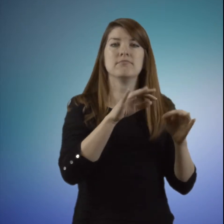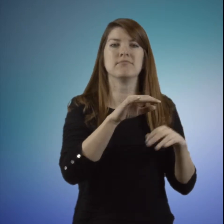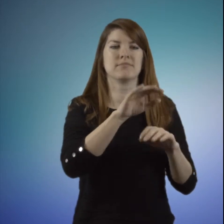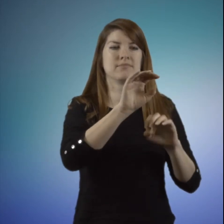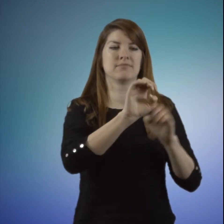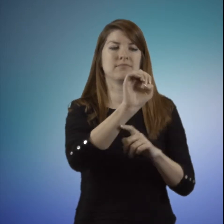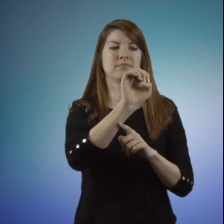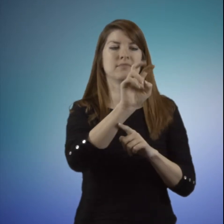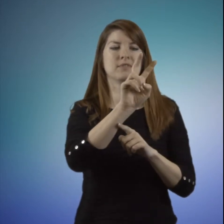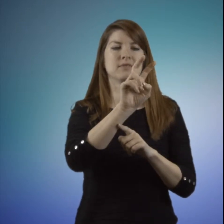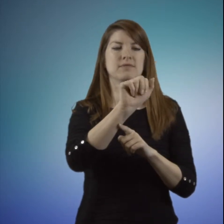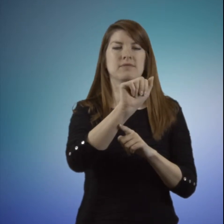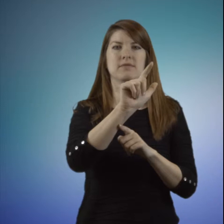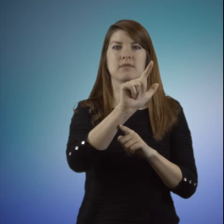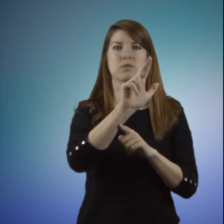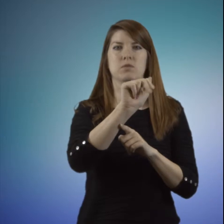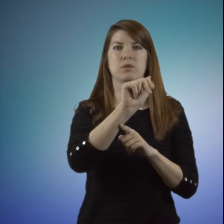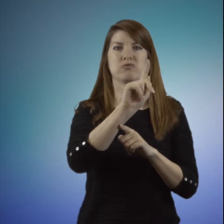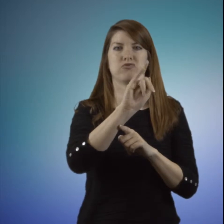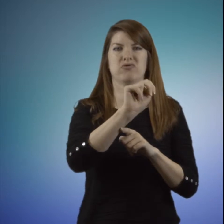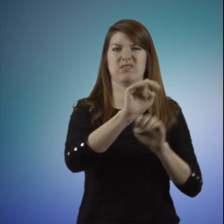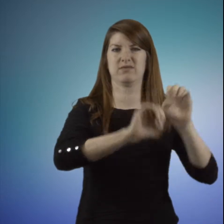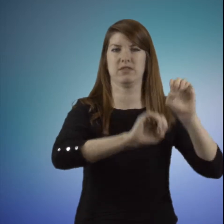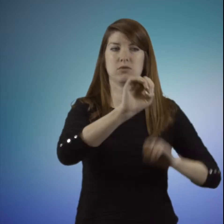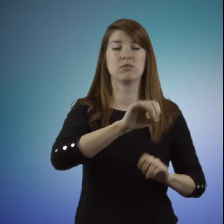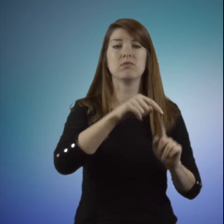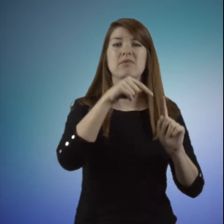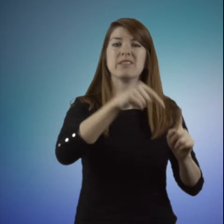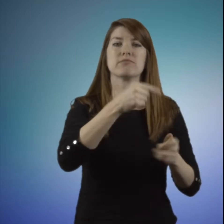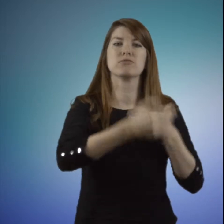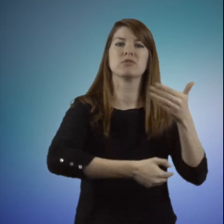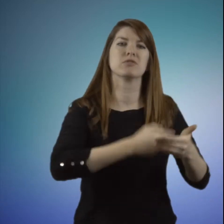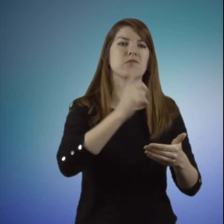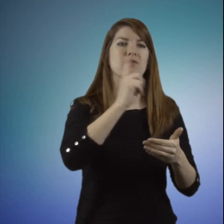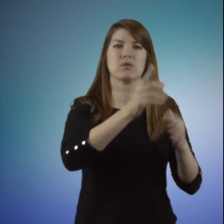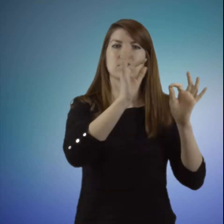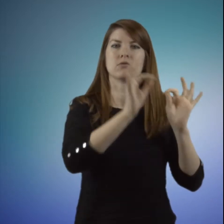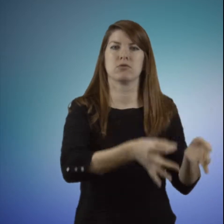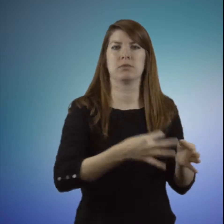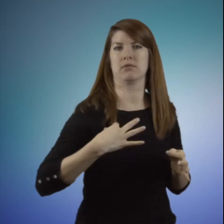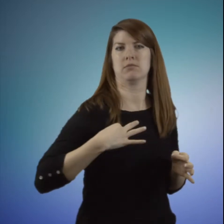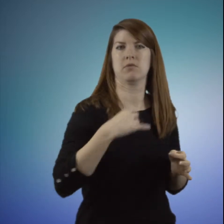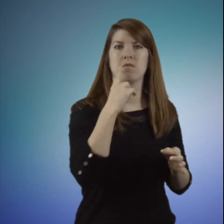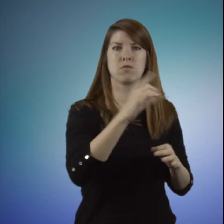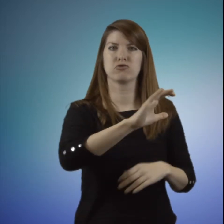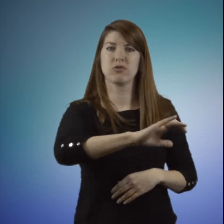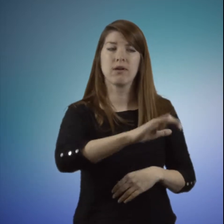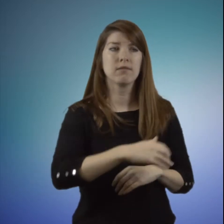And these are the procedures that are done to just determine eligibility for your child. So, they're not necessarily in depth.